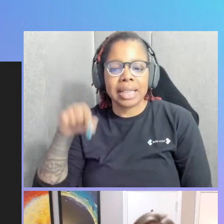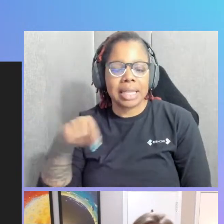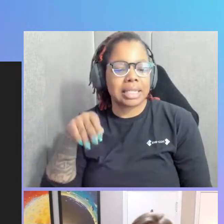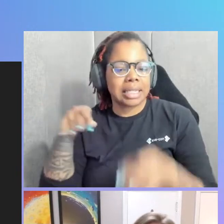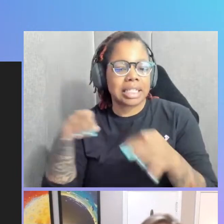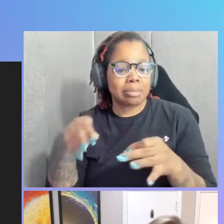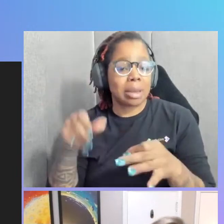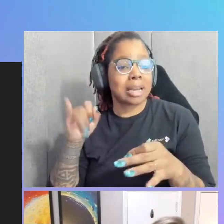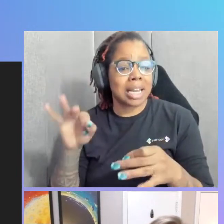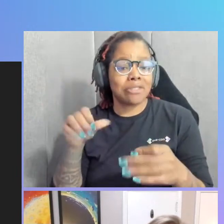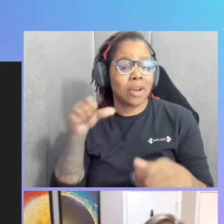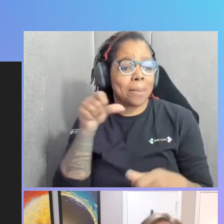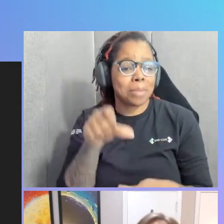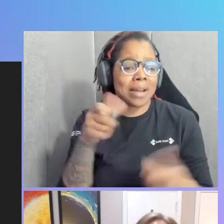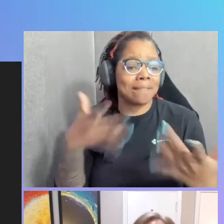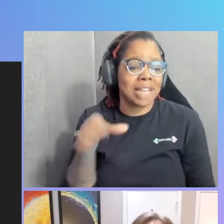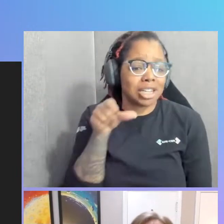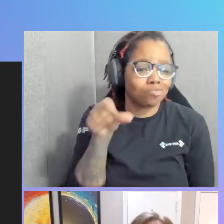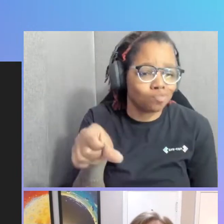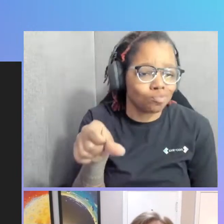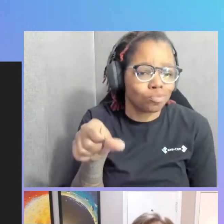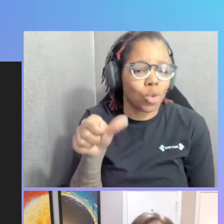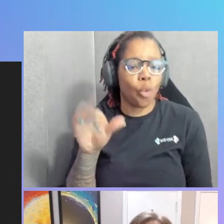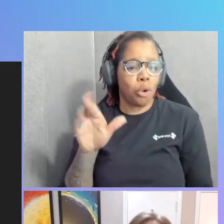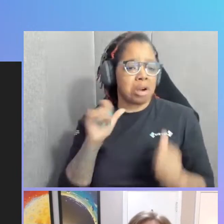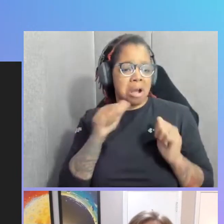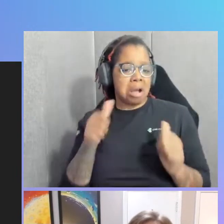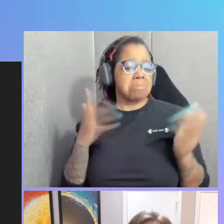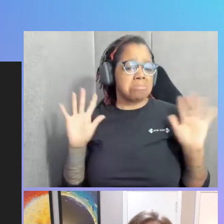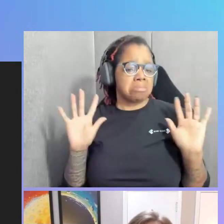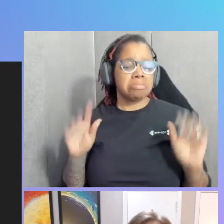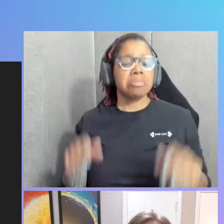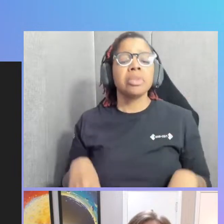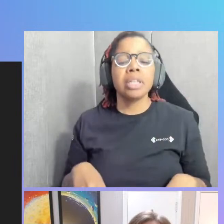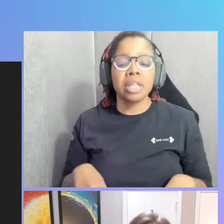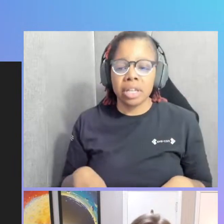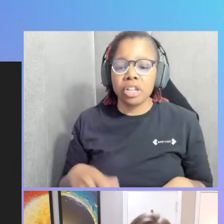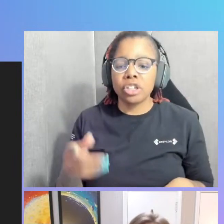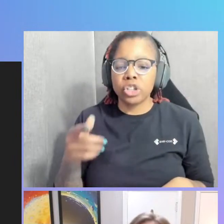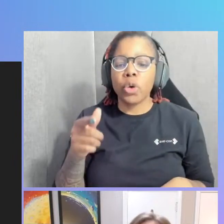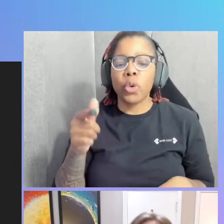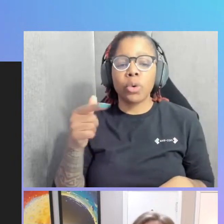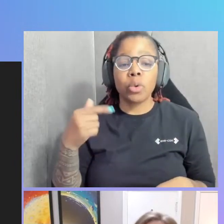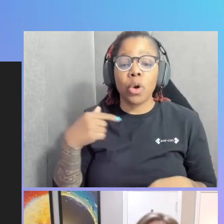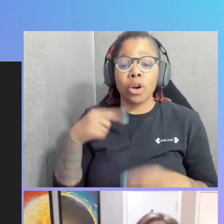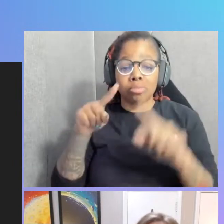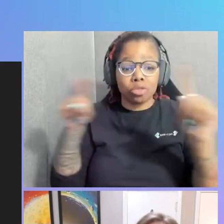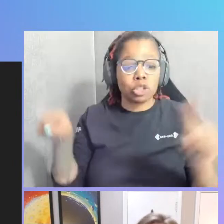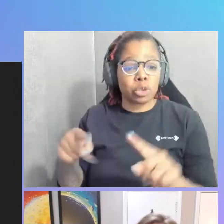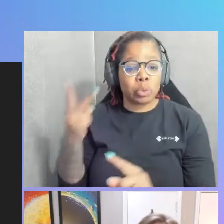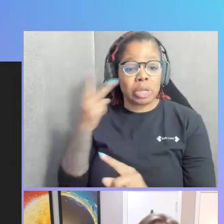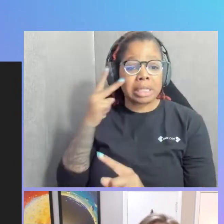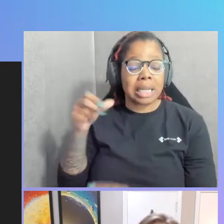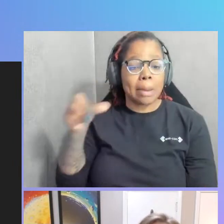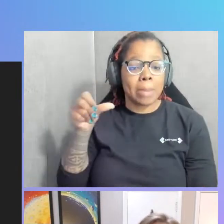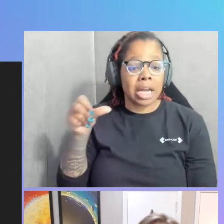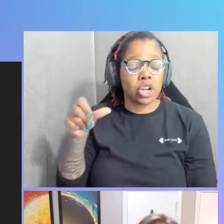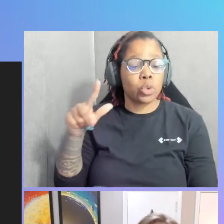pressed or not on the screen we have a toggle label button that